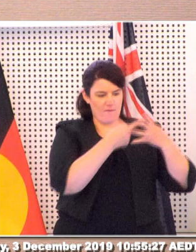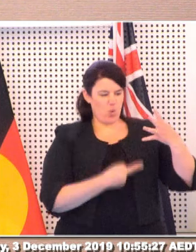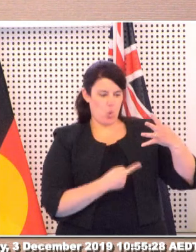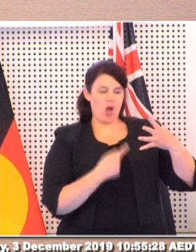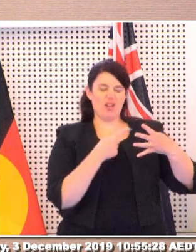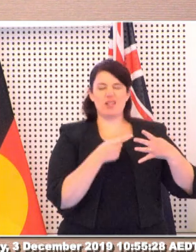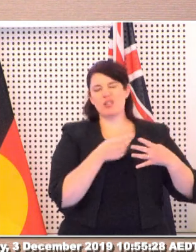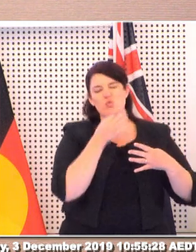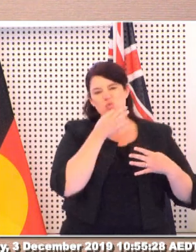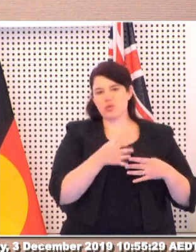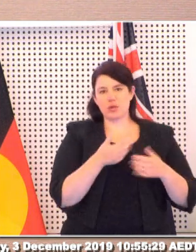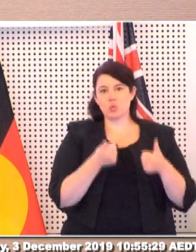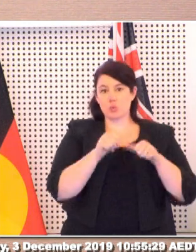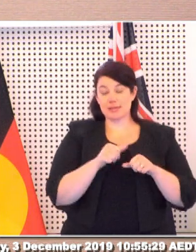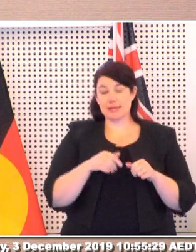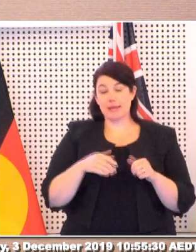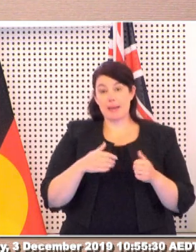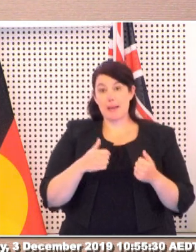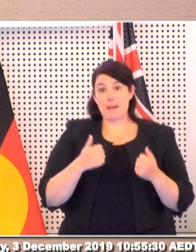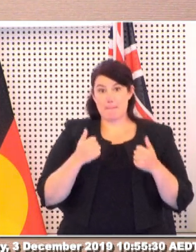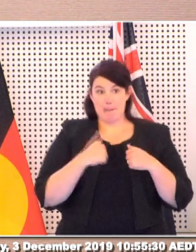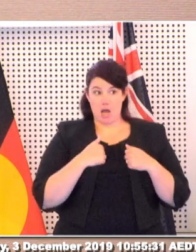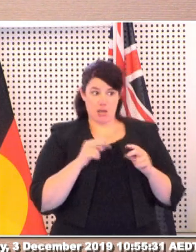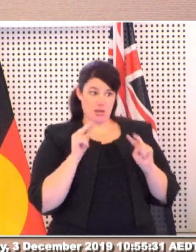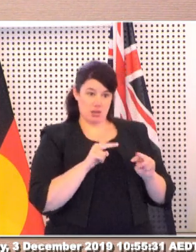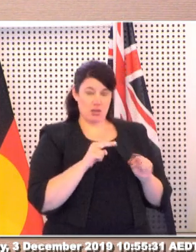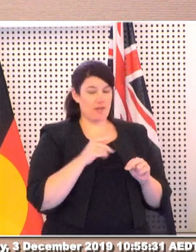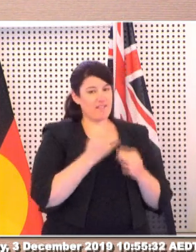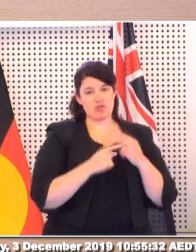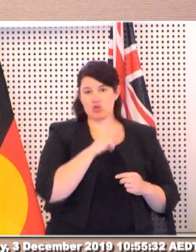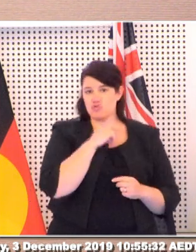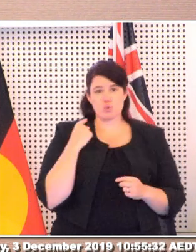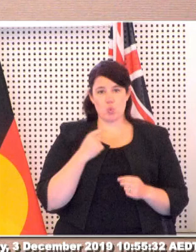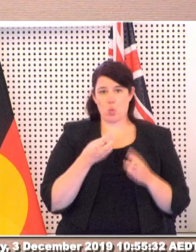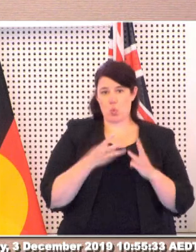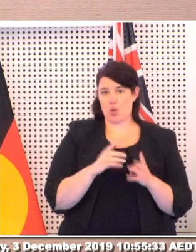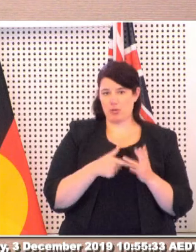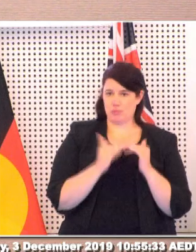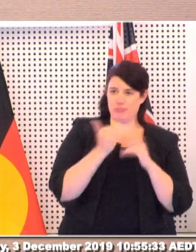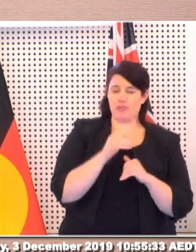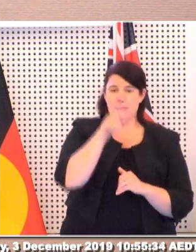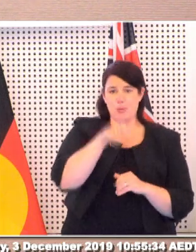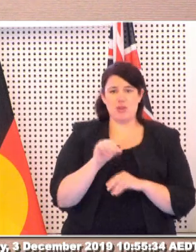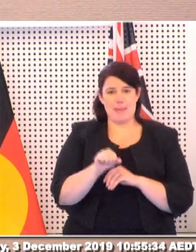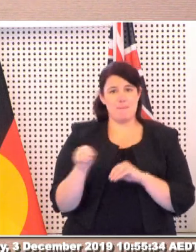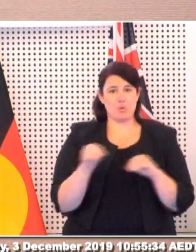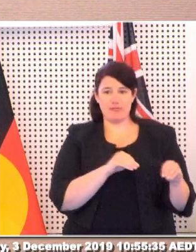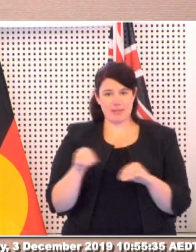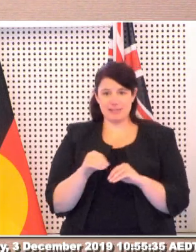they are, in my opinion, quite barbaric, as are many of the other ones as well. But they are less frequently used.